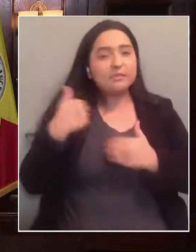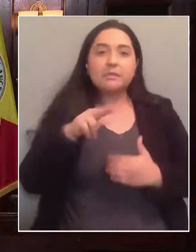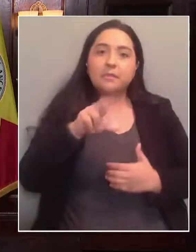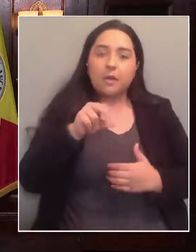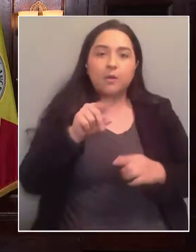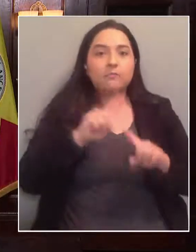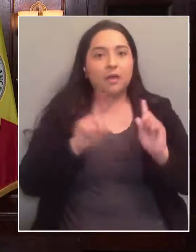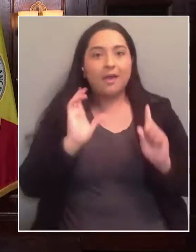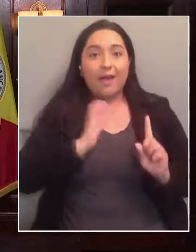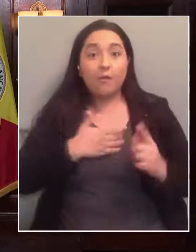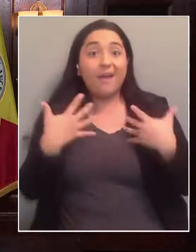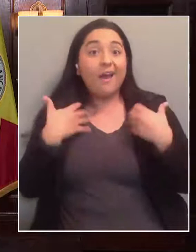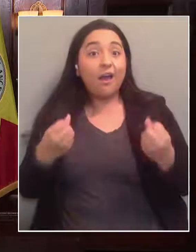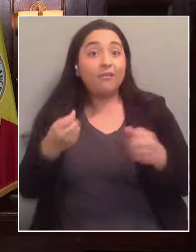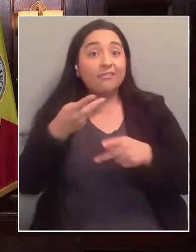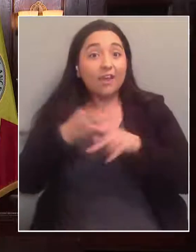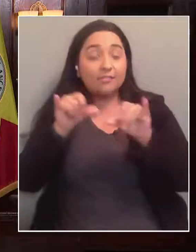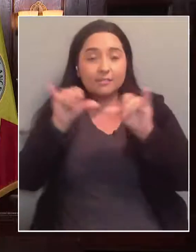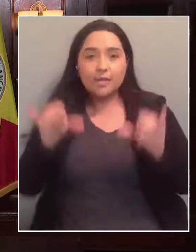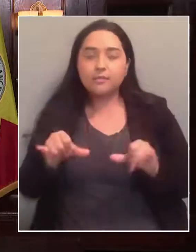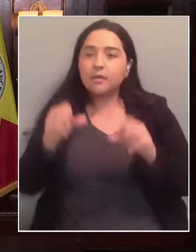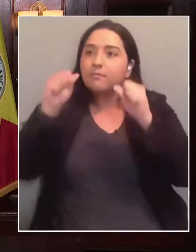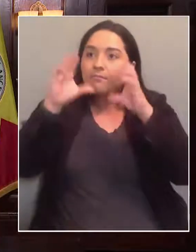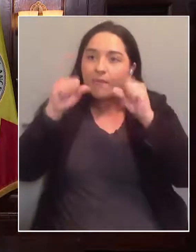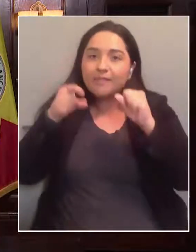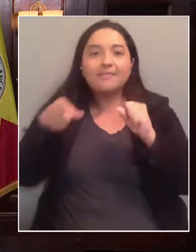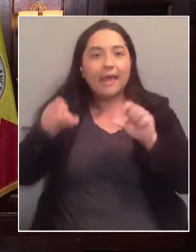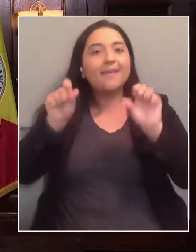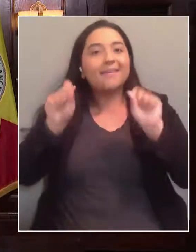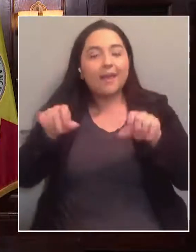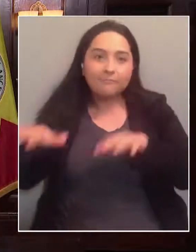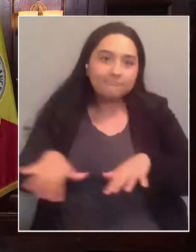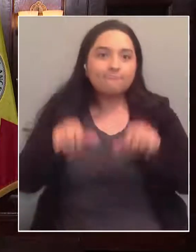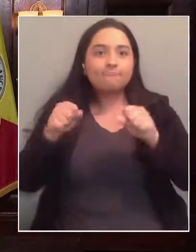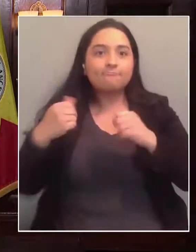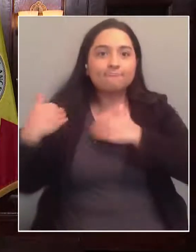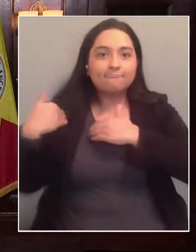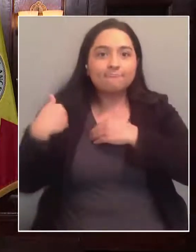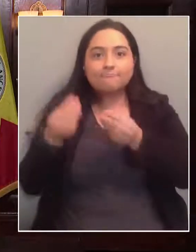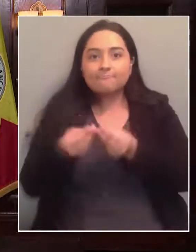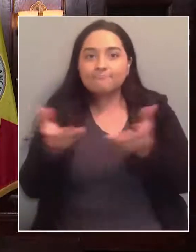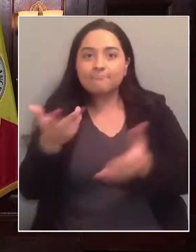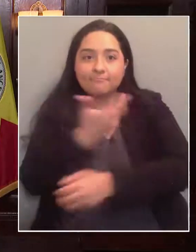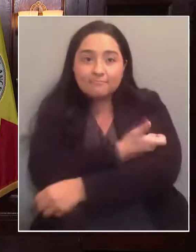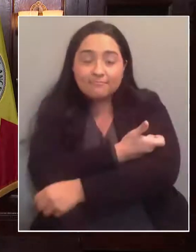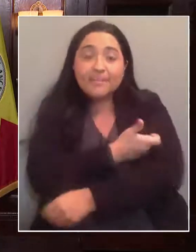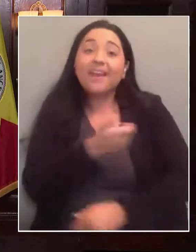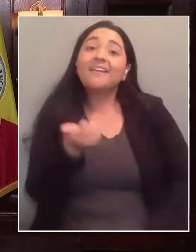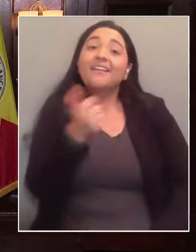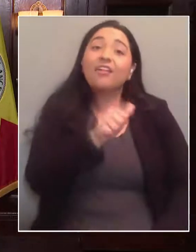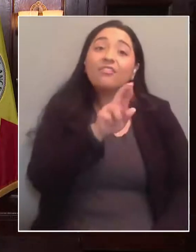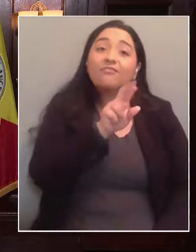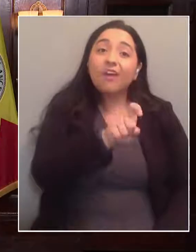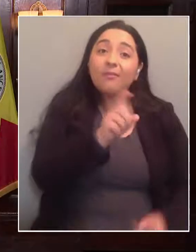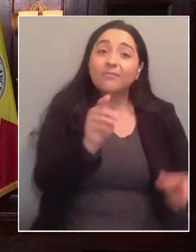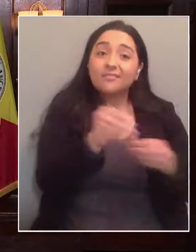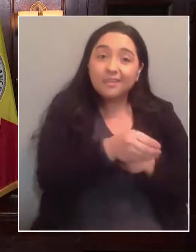WE HAVE AN AMAZING HEALTHCARE SYSTEM THAT CAN RISE TO THE SYSTEM. AND PHARMACIES THAT CAN BE PART OF THIS AS WELL.